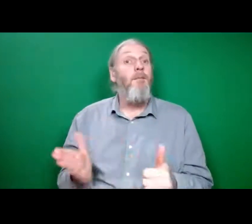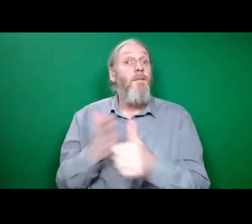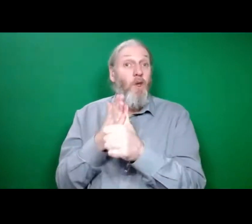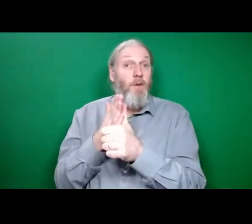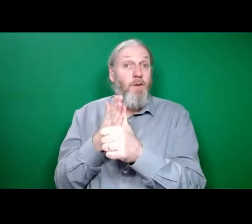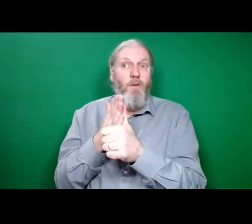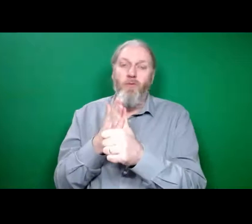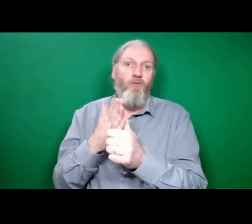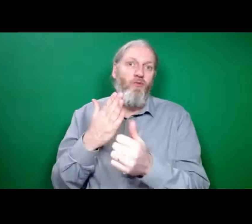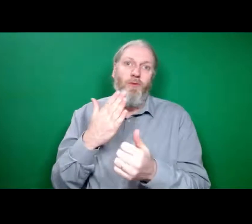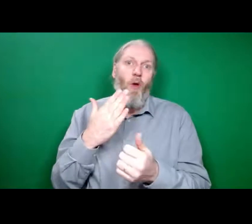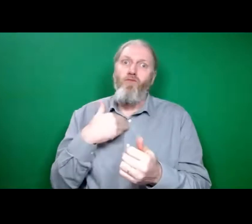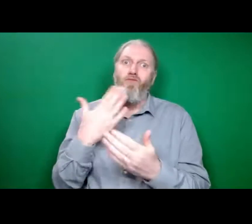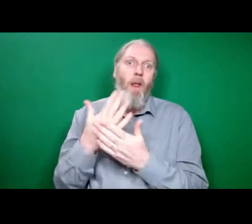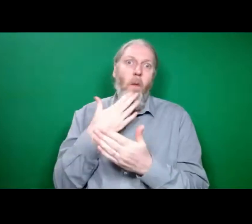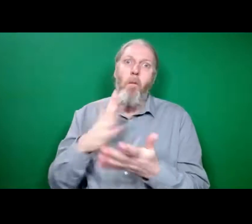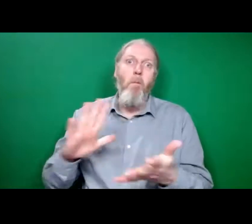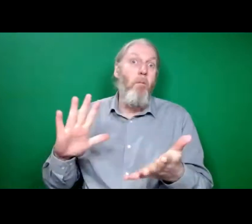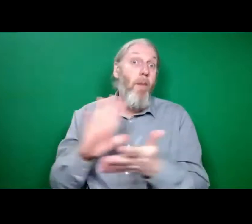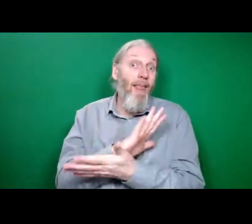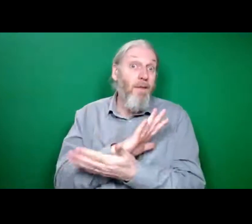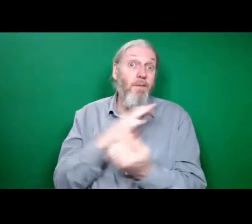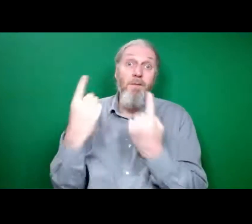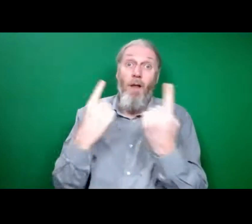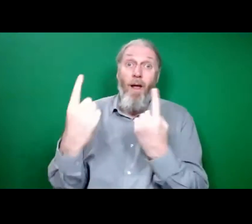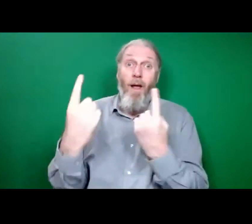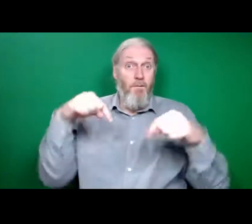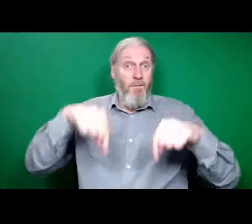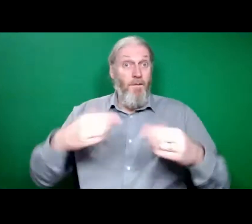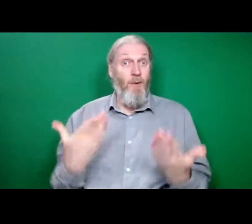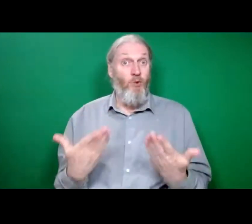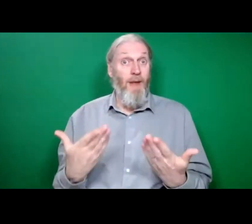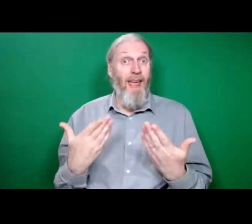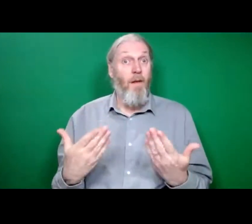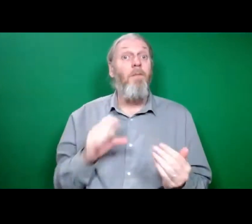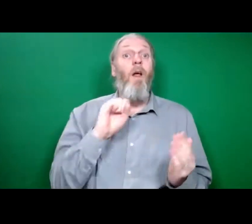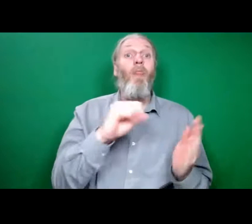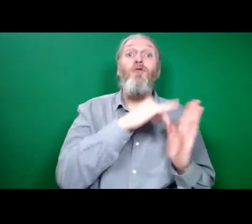worst thing it could possibly be. So, anyone with questions for all of the participants